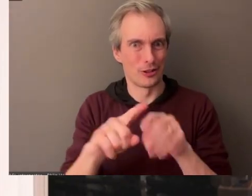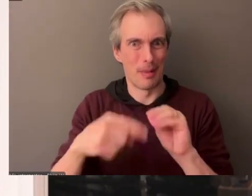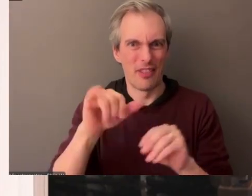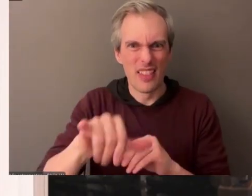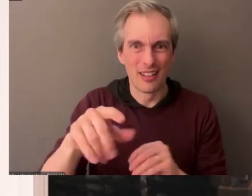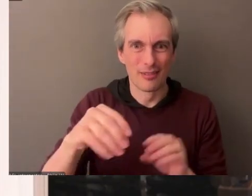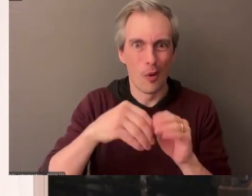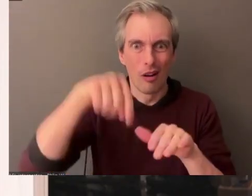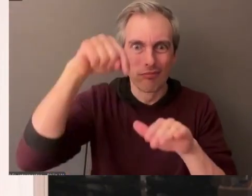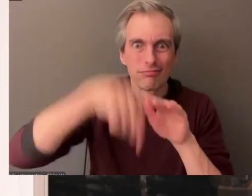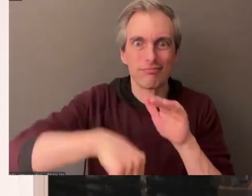Please stop doing that.